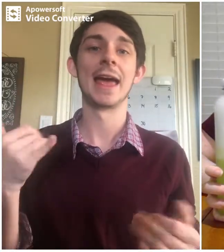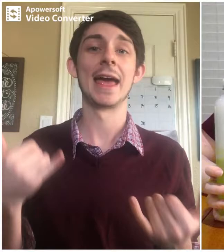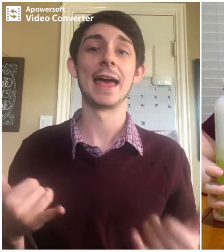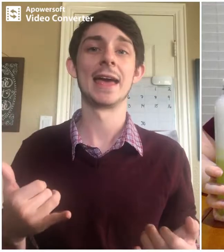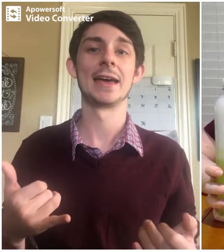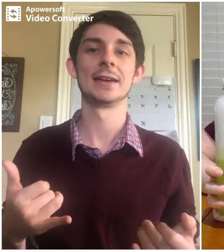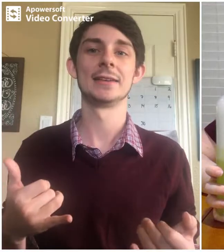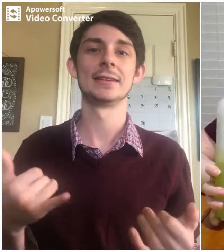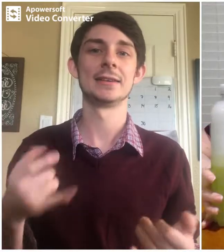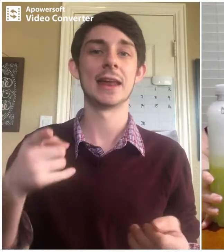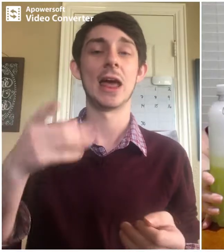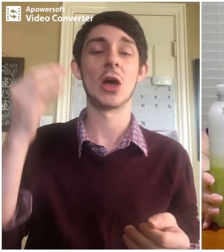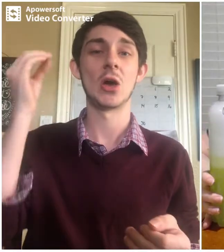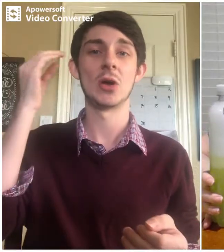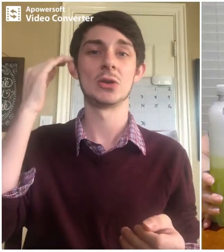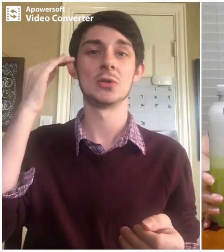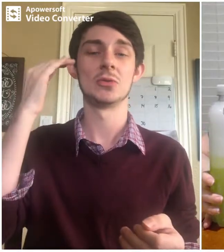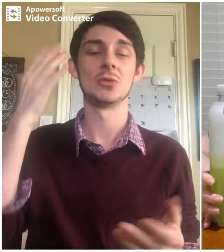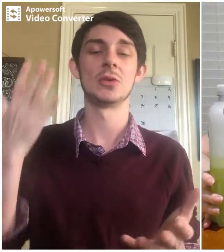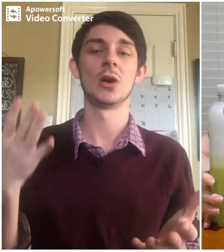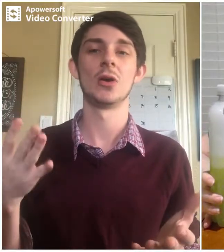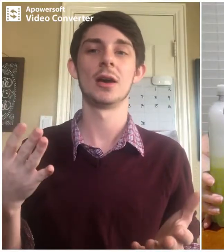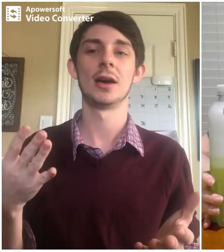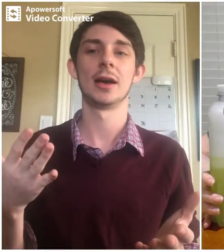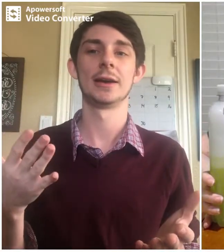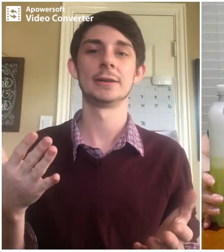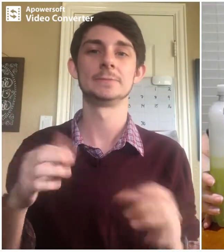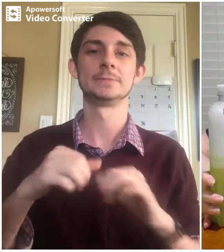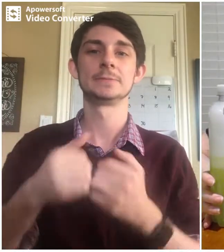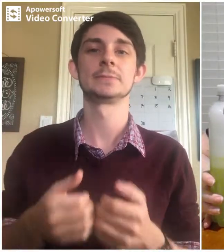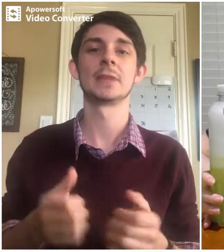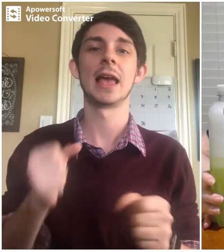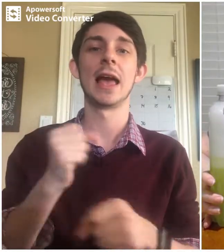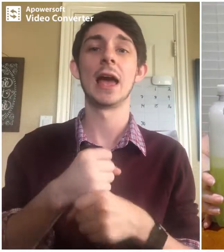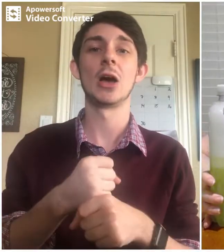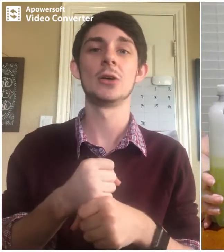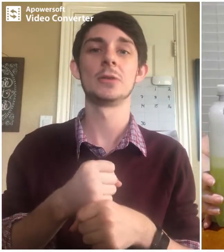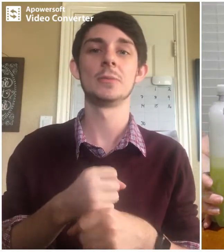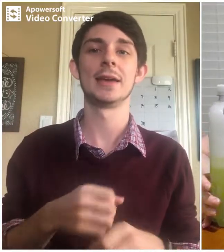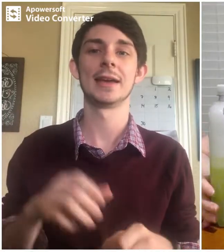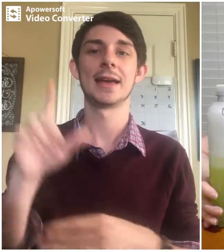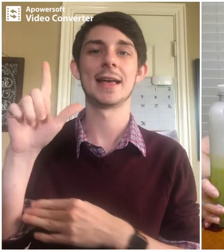ingredients - oil, water, water bottle, and food coloring as well. Just in